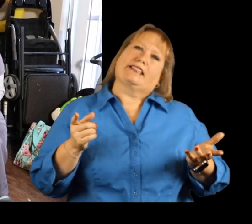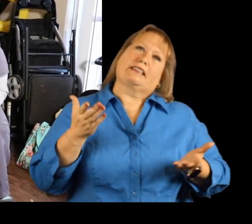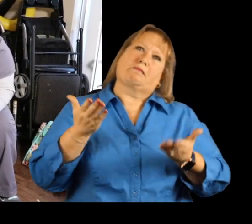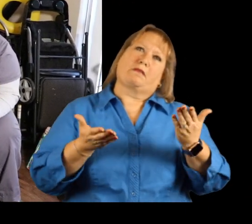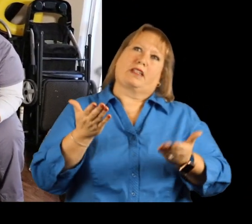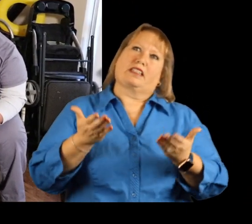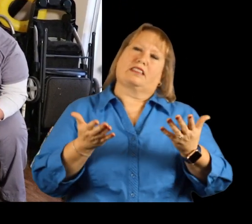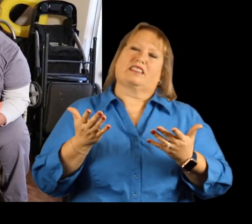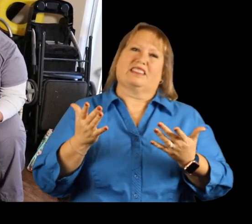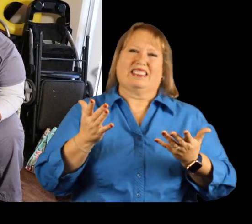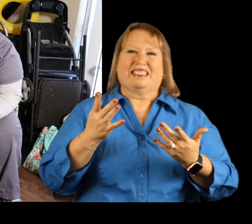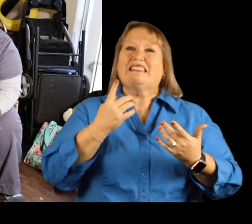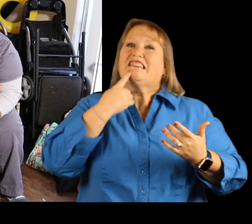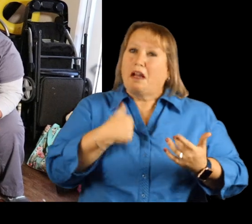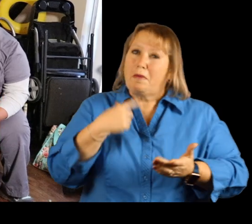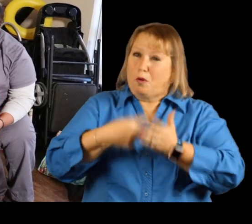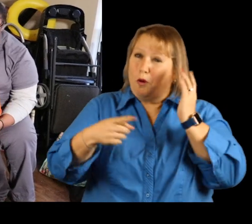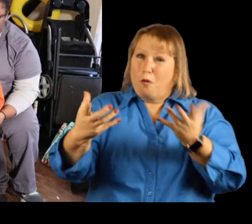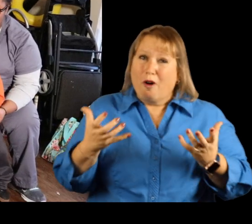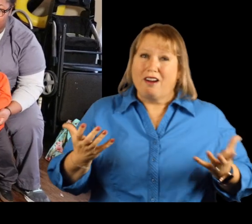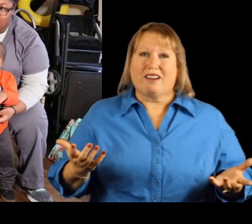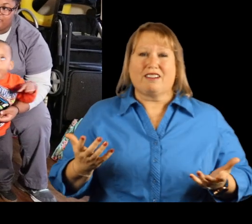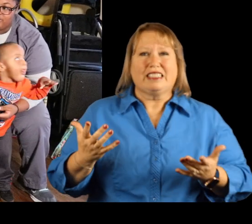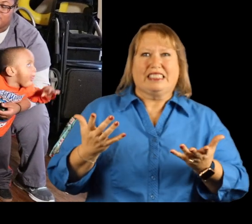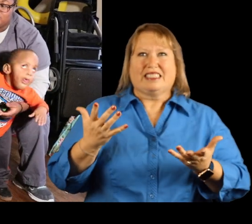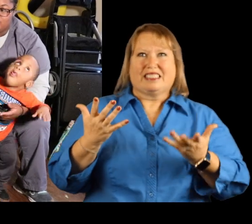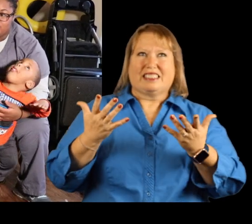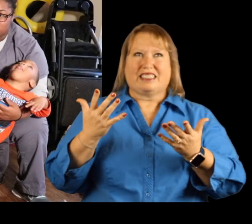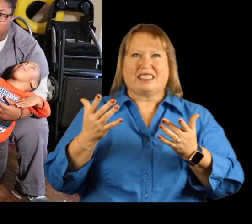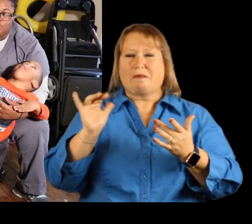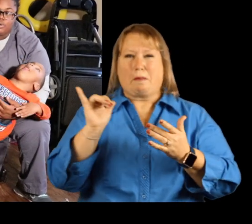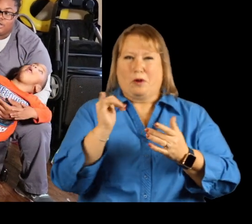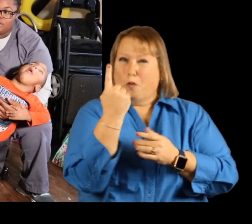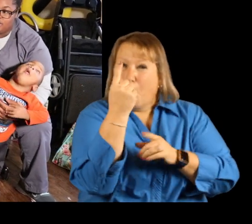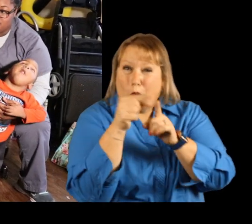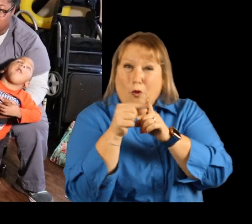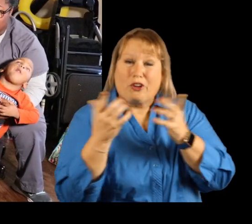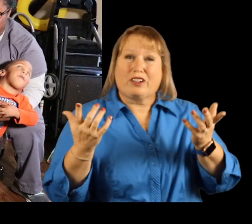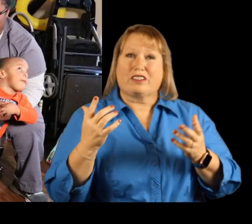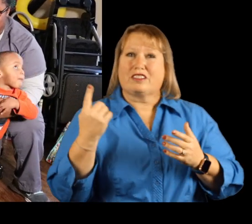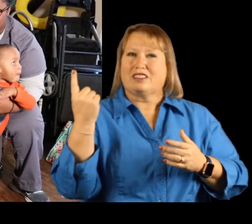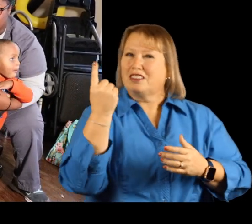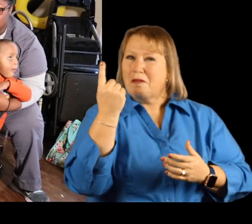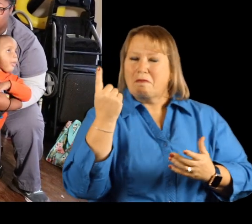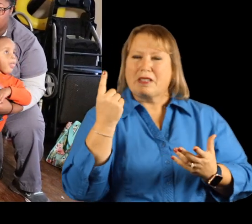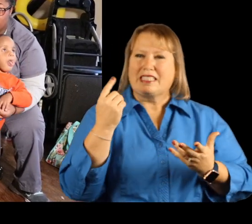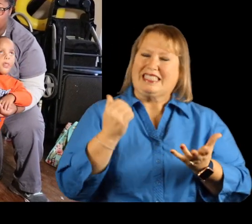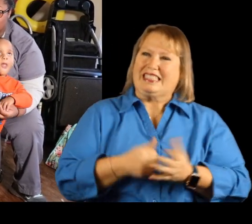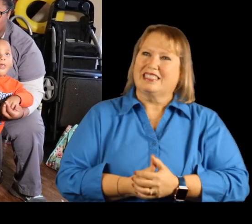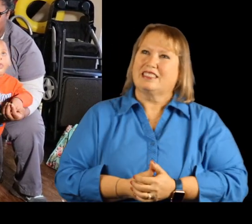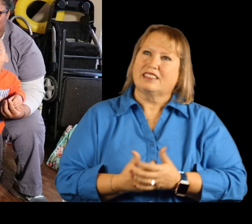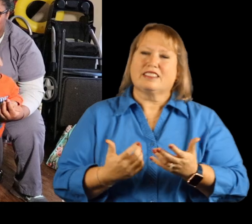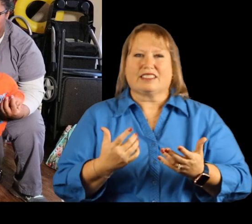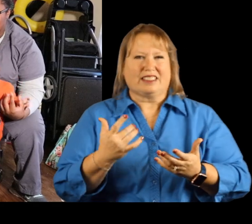um, tell me what he wants. Like maybe if it is just a single word. I mean, that's better than whining.